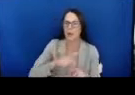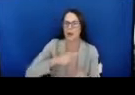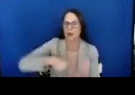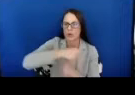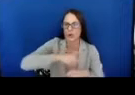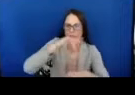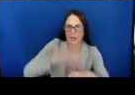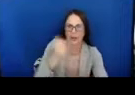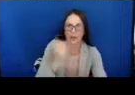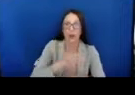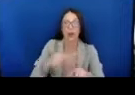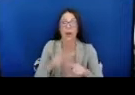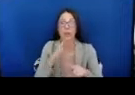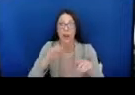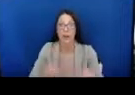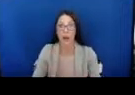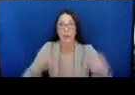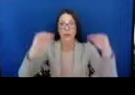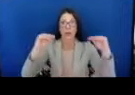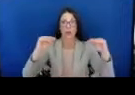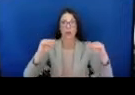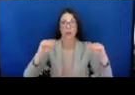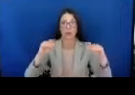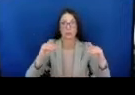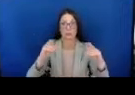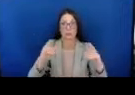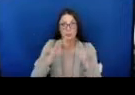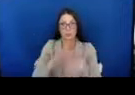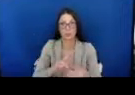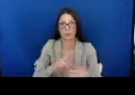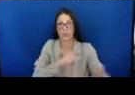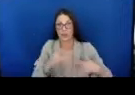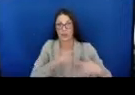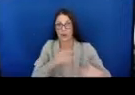rise to such a level as to warrant concerned about the levee, but when the necessary services